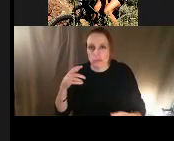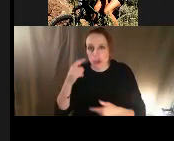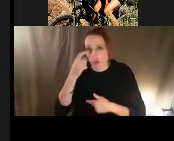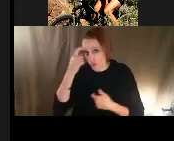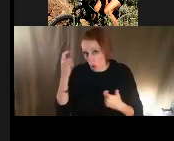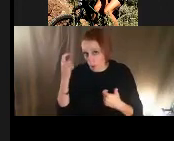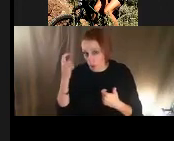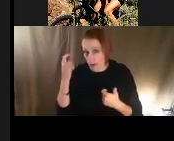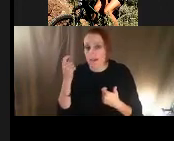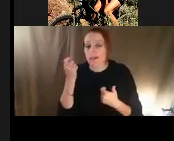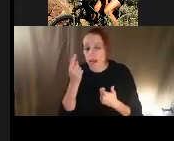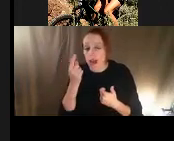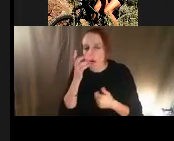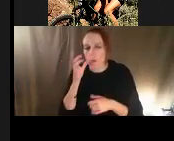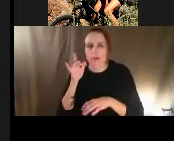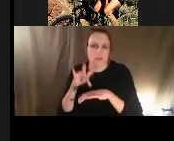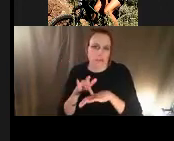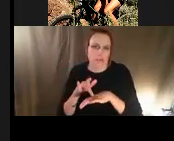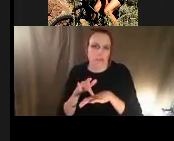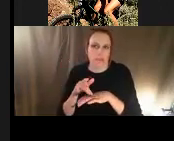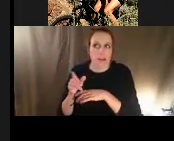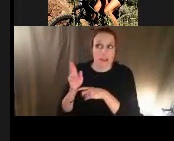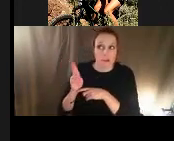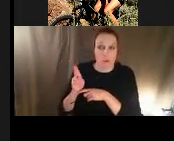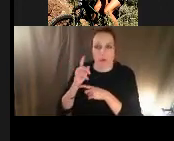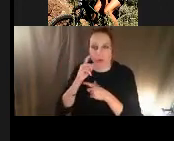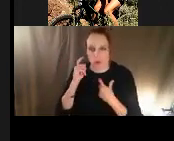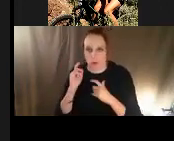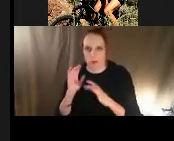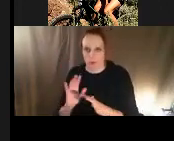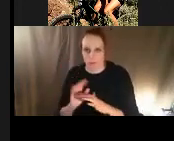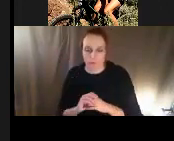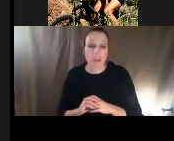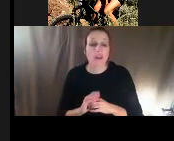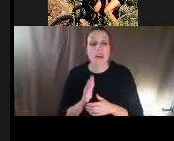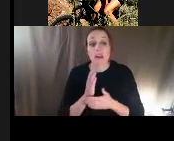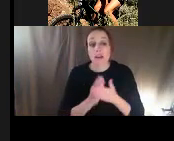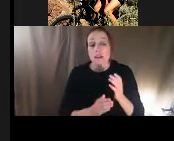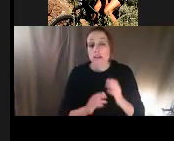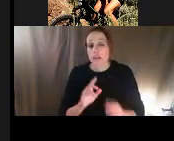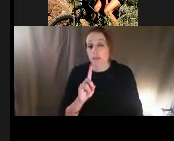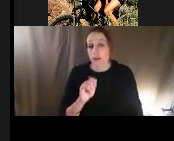So, some of the data that you will receive after this presentation will include a little bit more